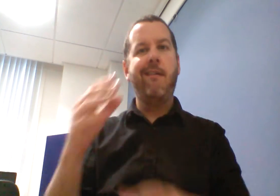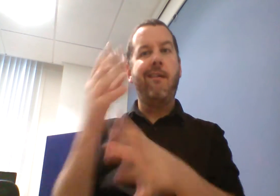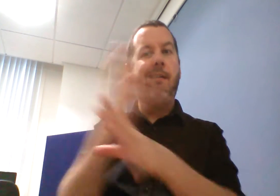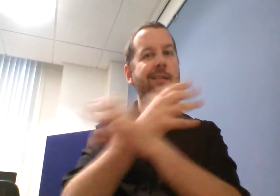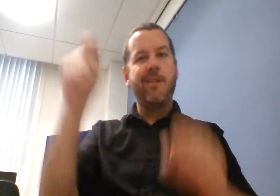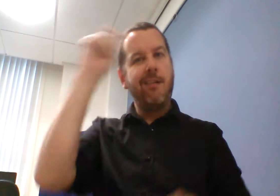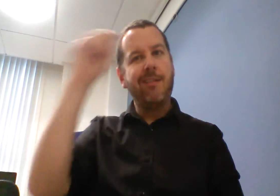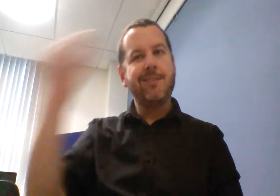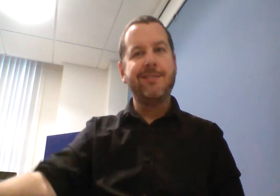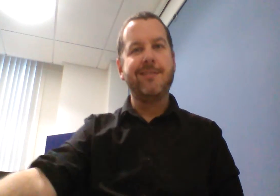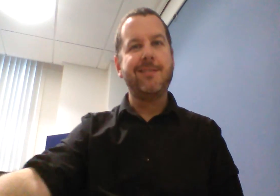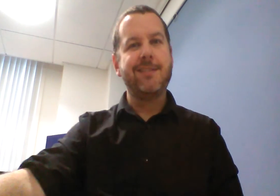I'd never thought of this!